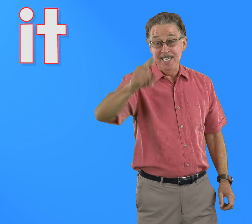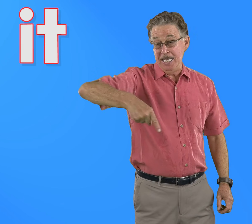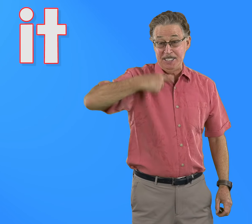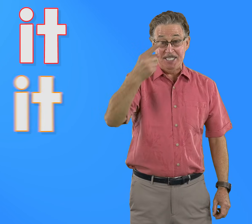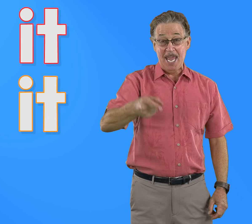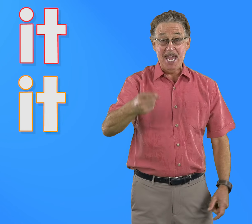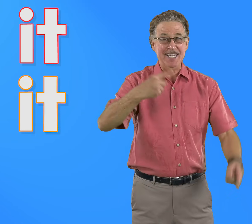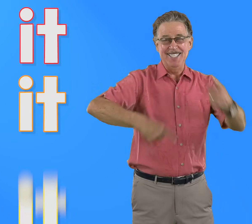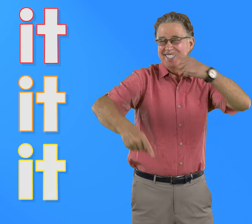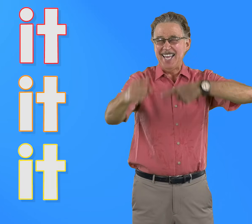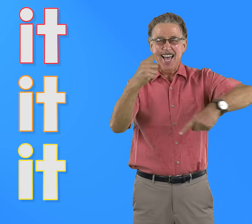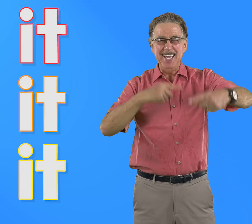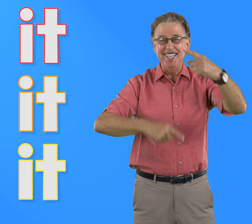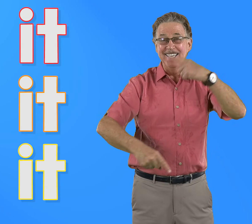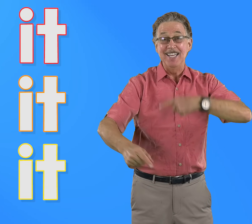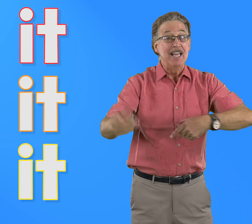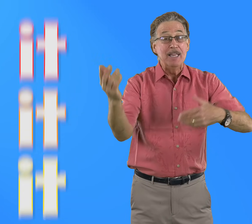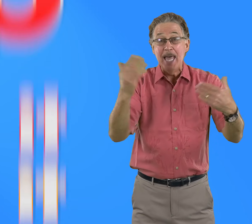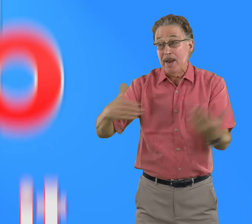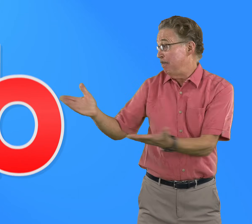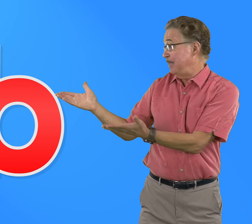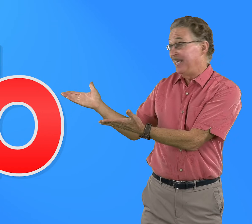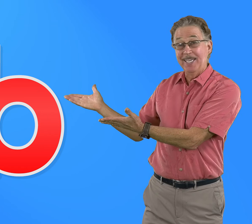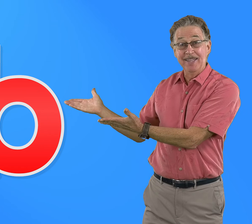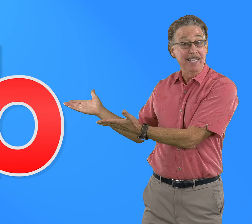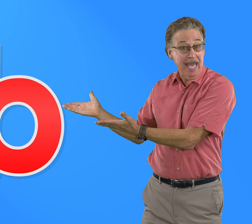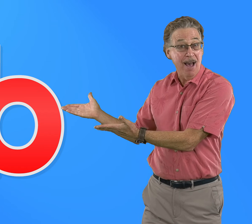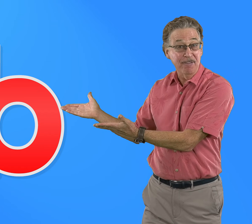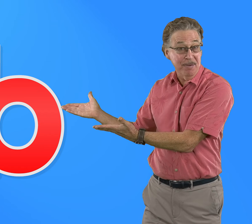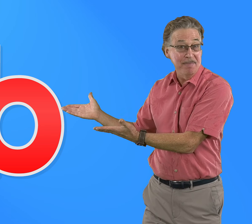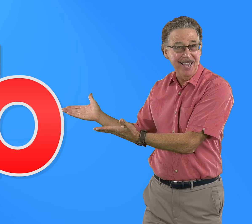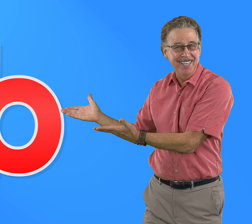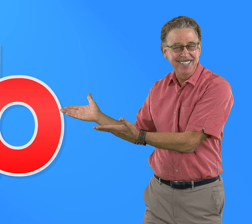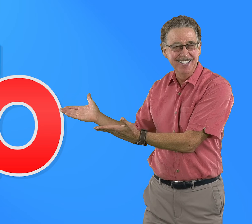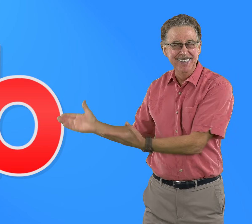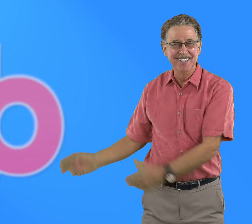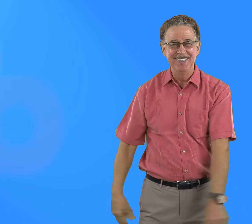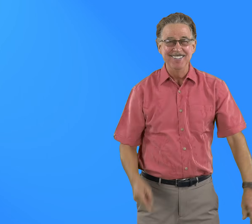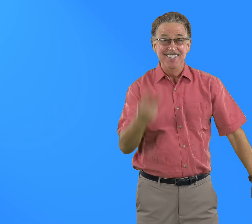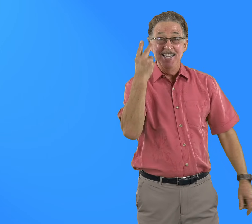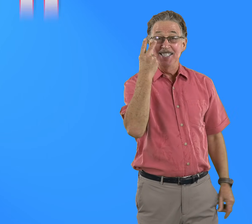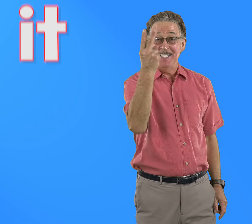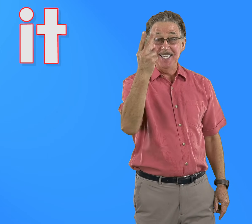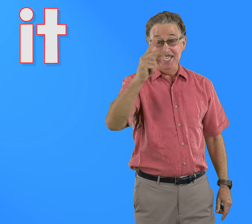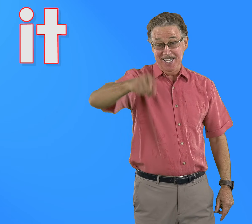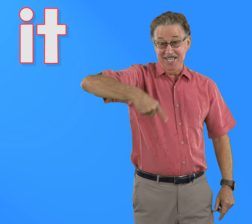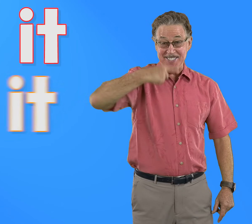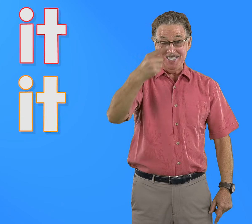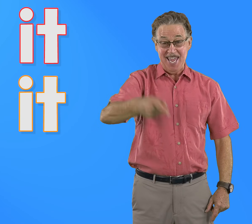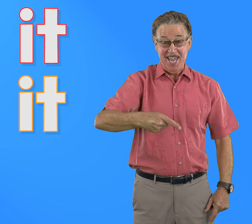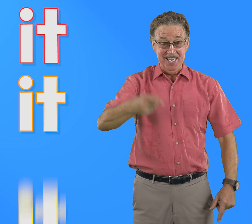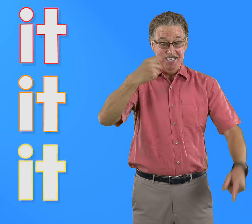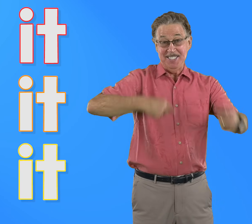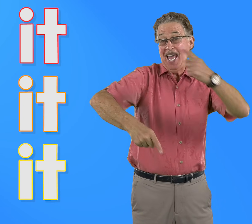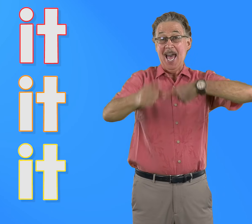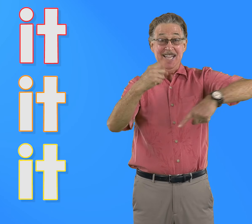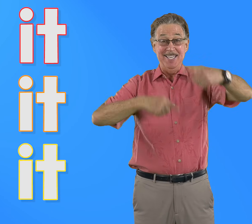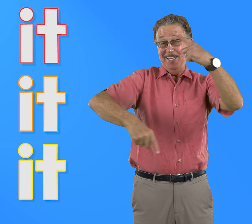See it, Say it, Sign it Letter Bb in the alphabet See it, Say it, Sign it